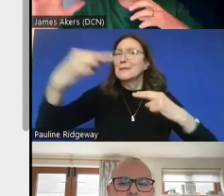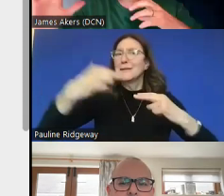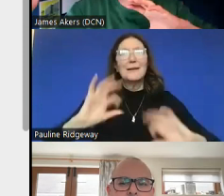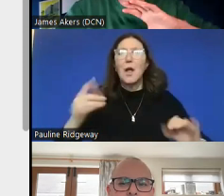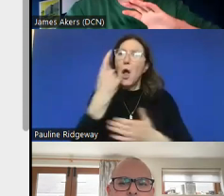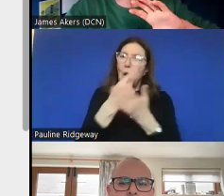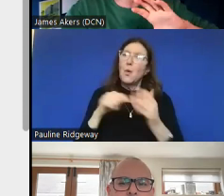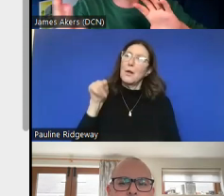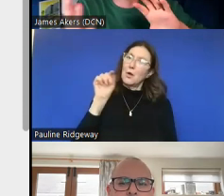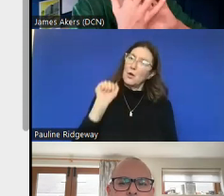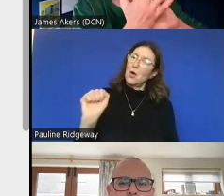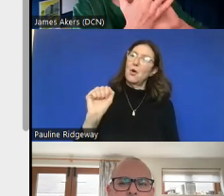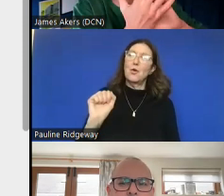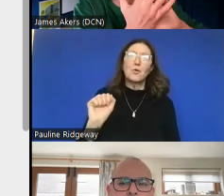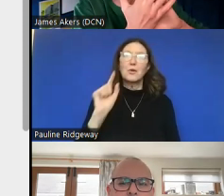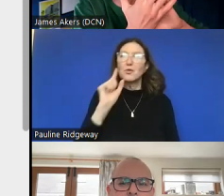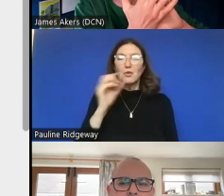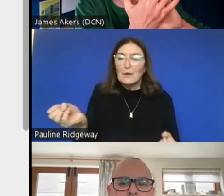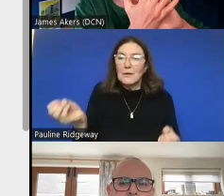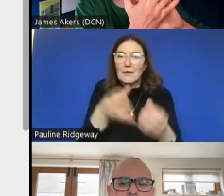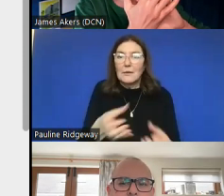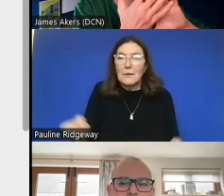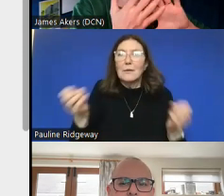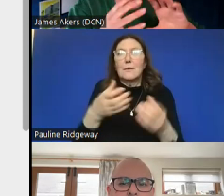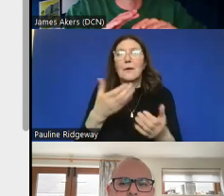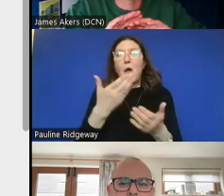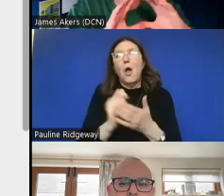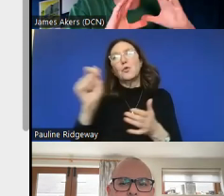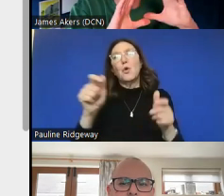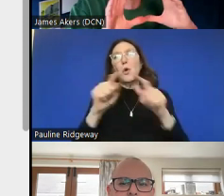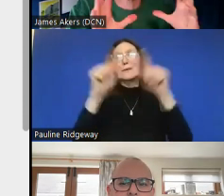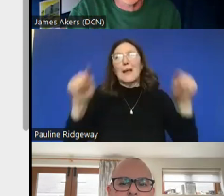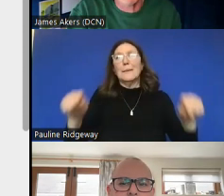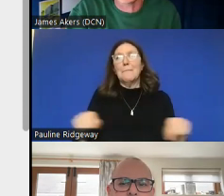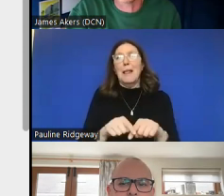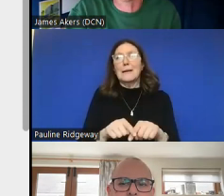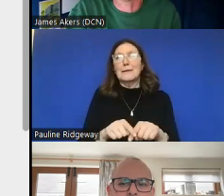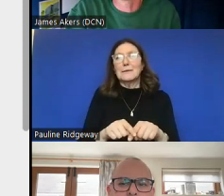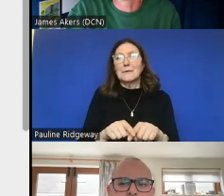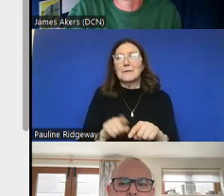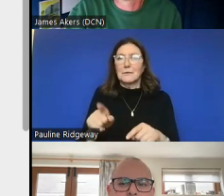It's essentially just loading it into the template on your behalf, but nobody, it doesn't save it anywhere,